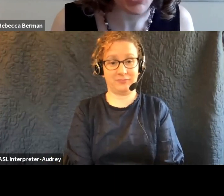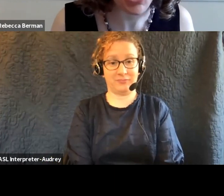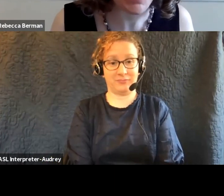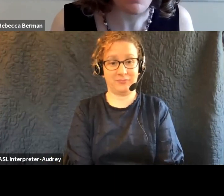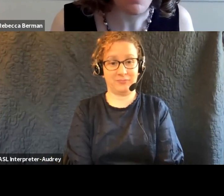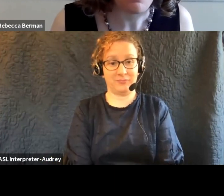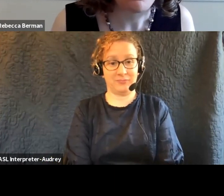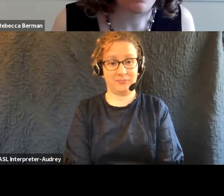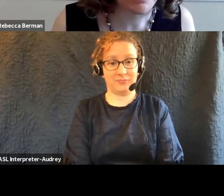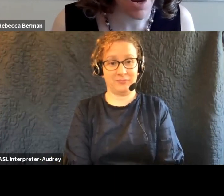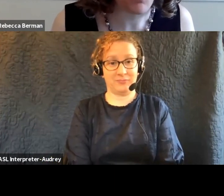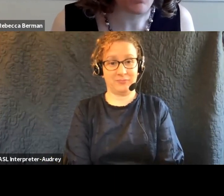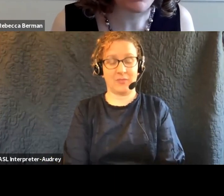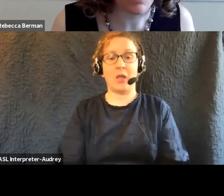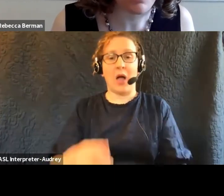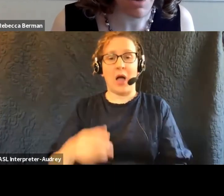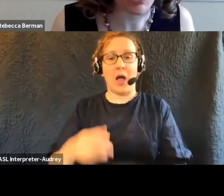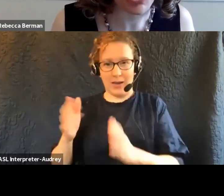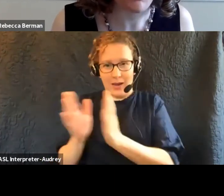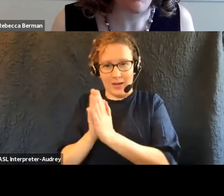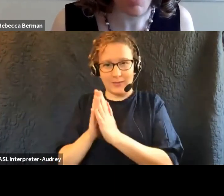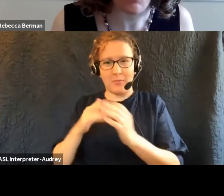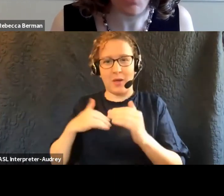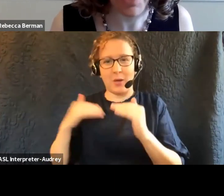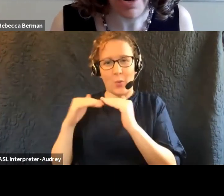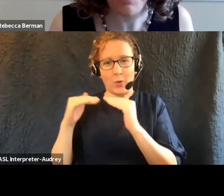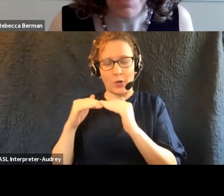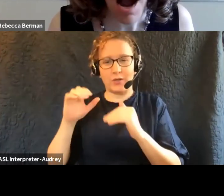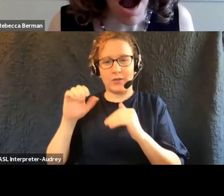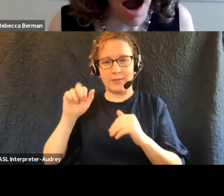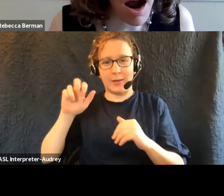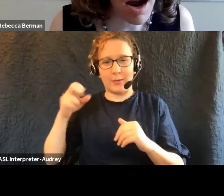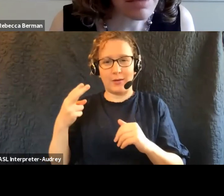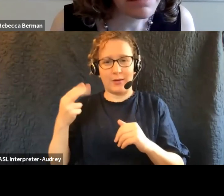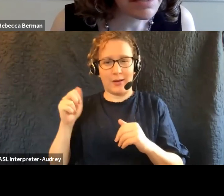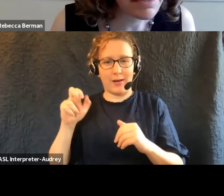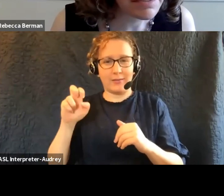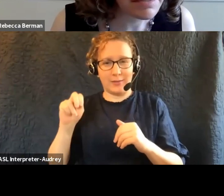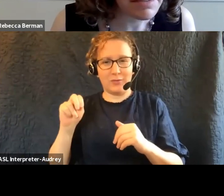because she does a lot with the technology for my program.